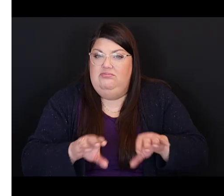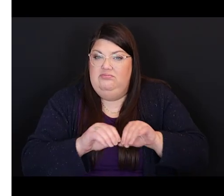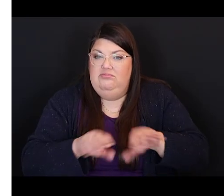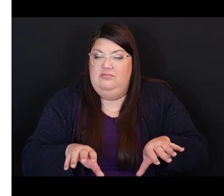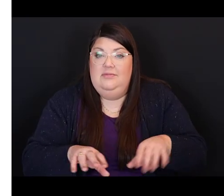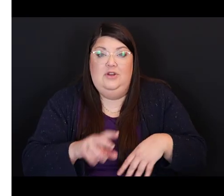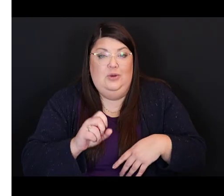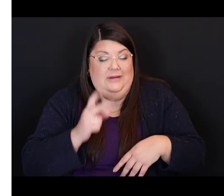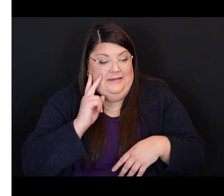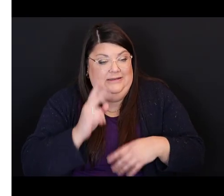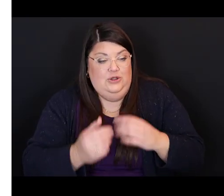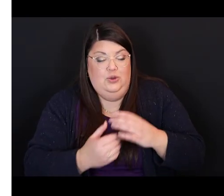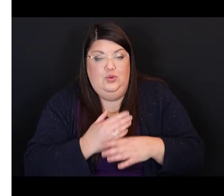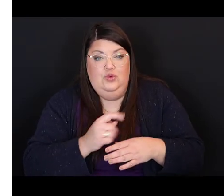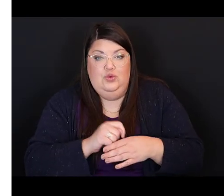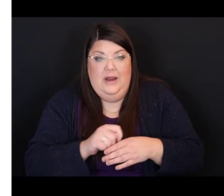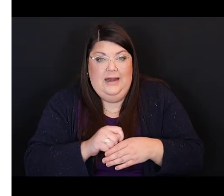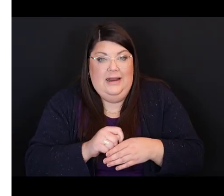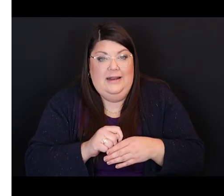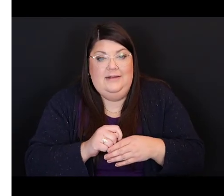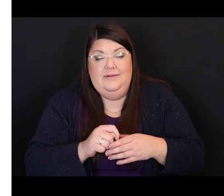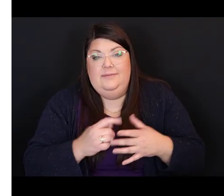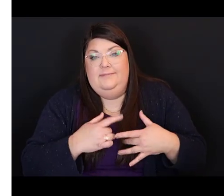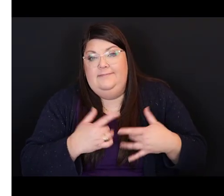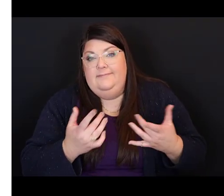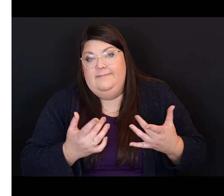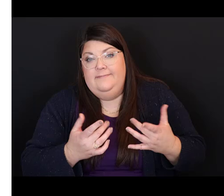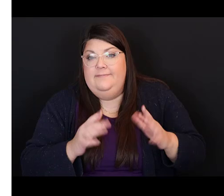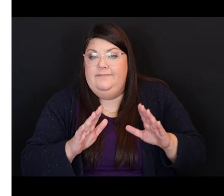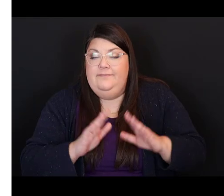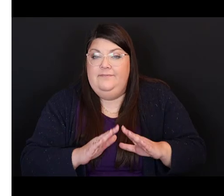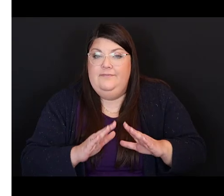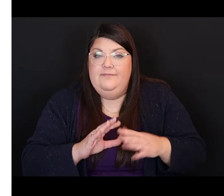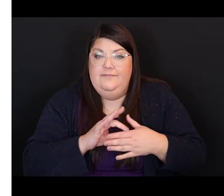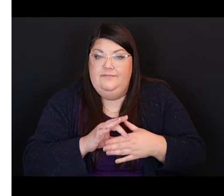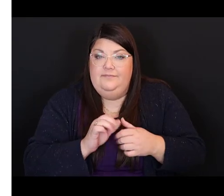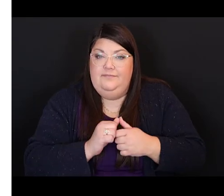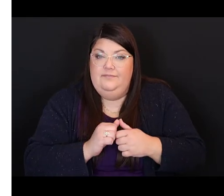of the new trainings that come out, there's some great content for individuals with disabilities,